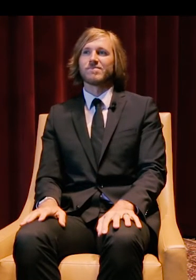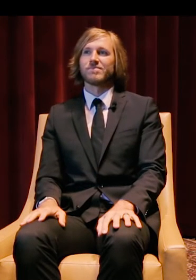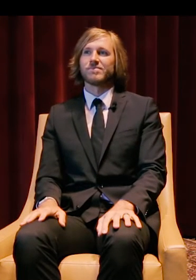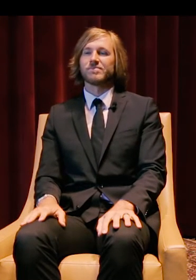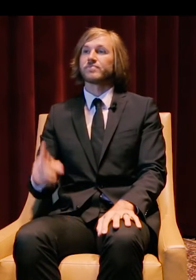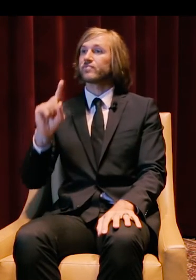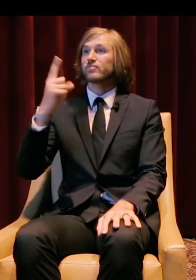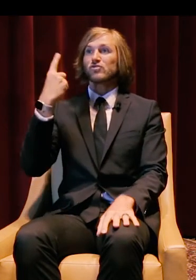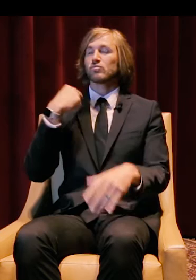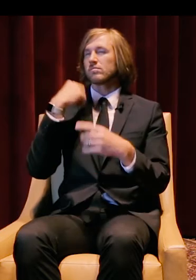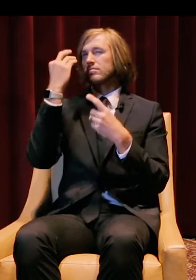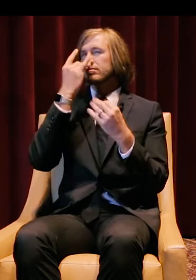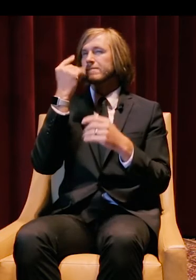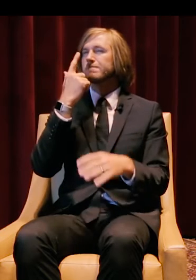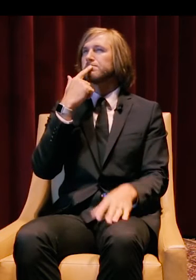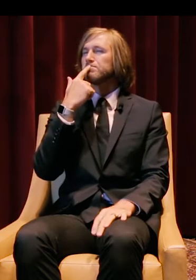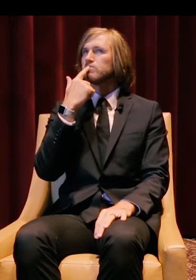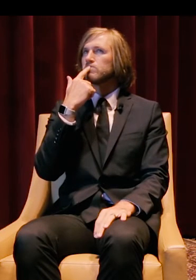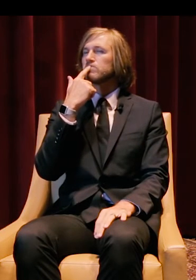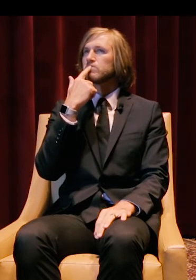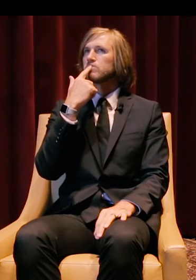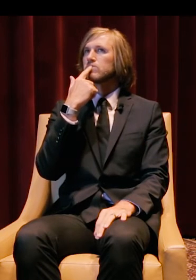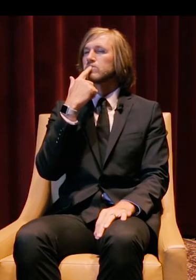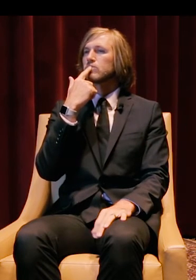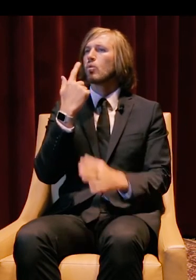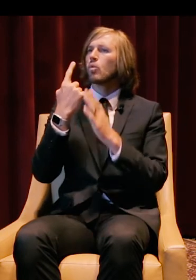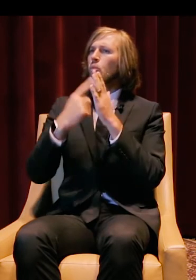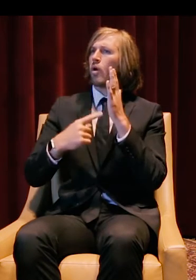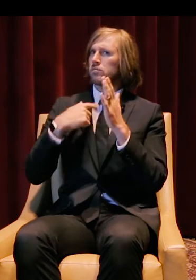The first thing I started thinking about was, what am I good at?